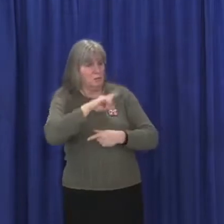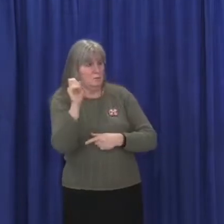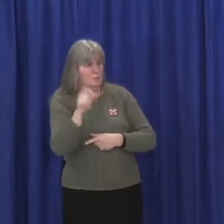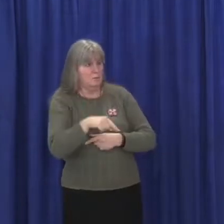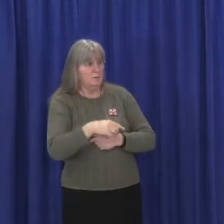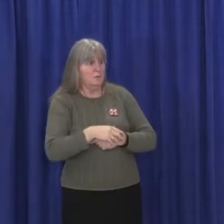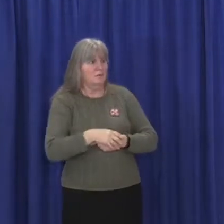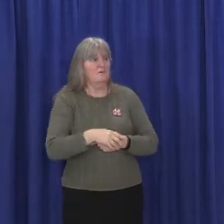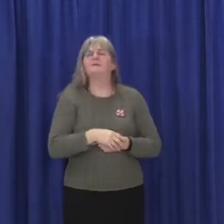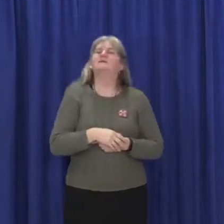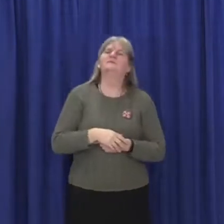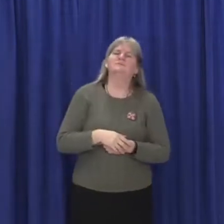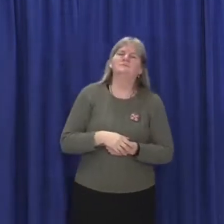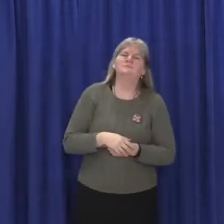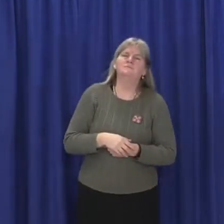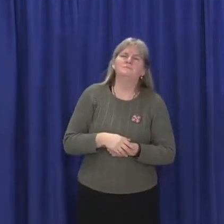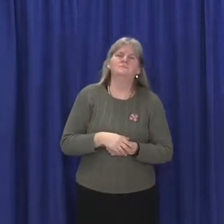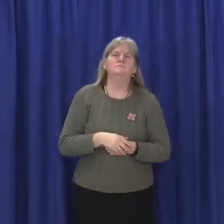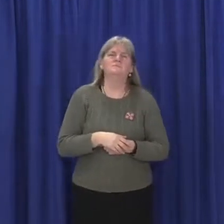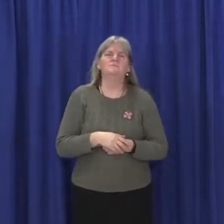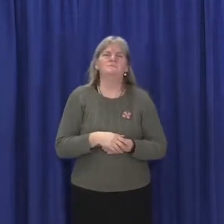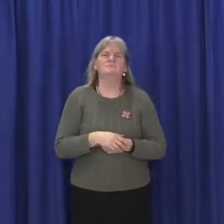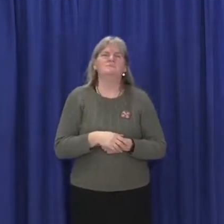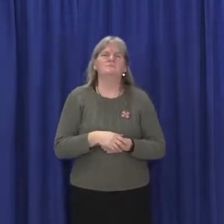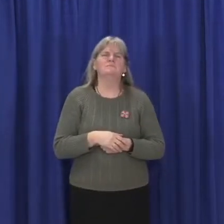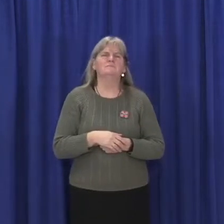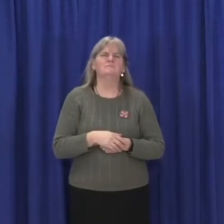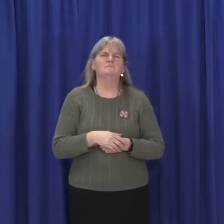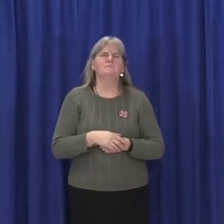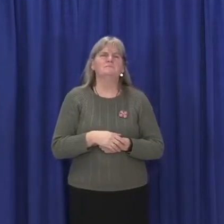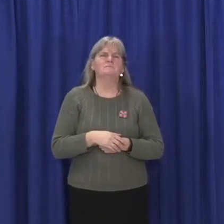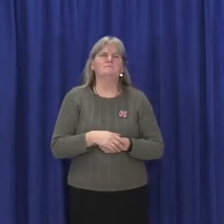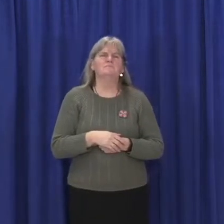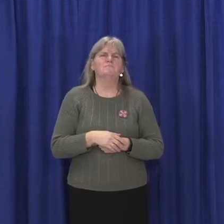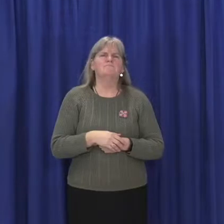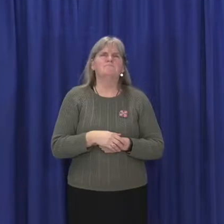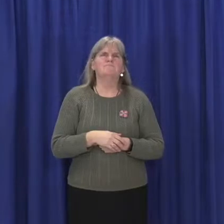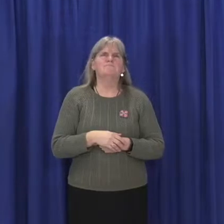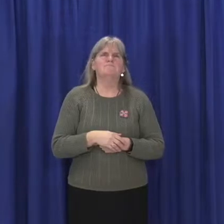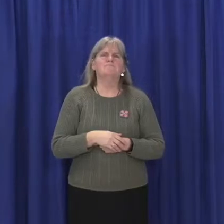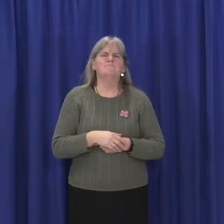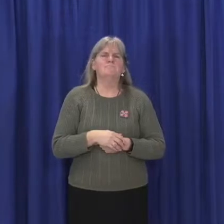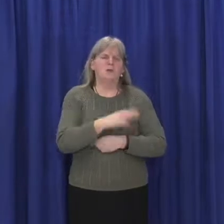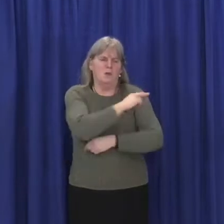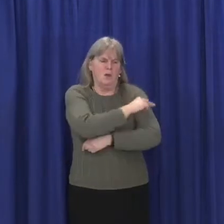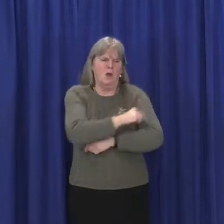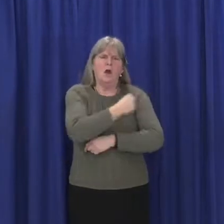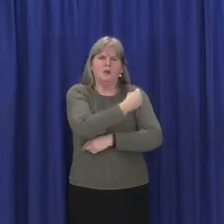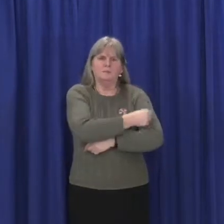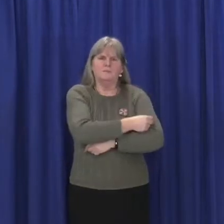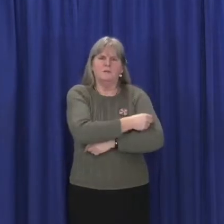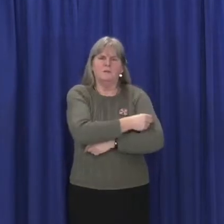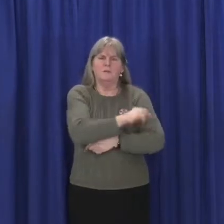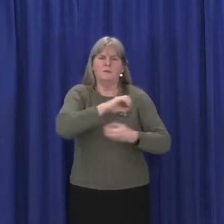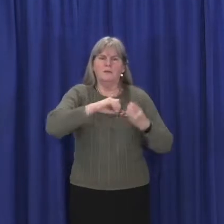Thank you for the question. I monitor hospitalizations every day. And I have a look at how many